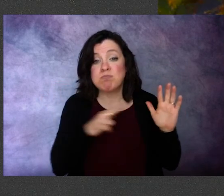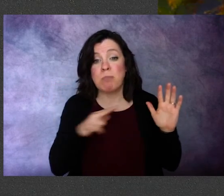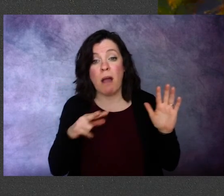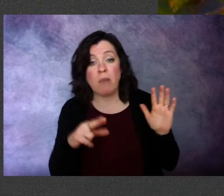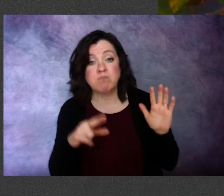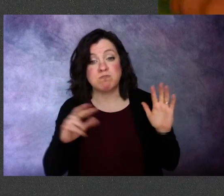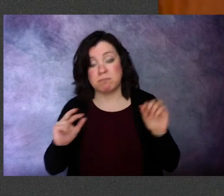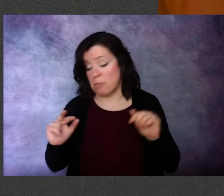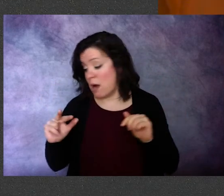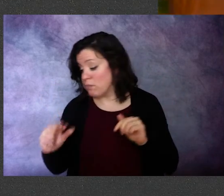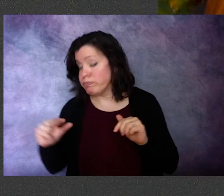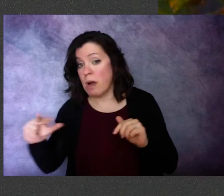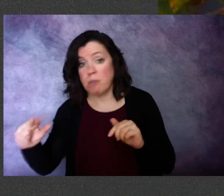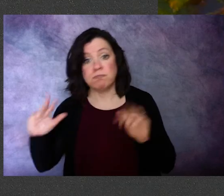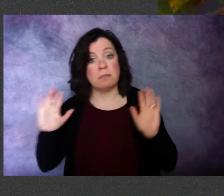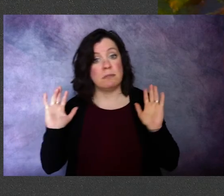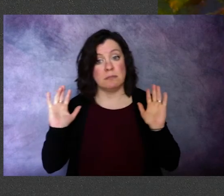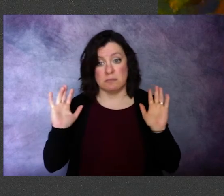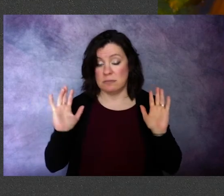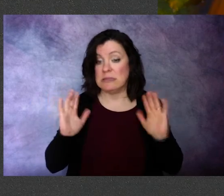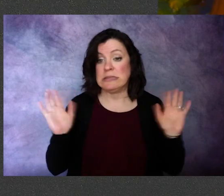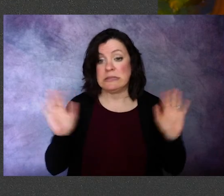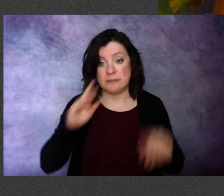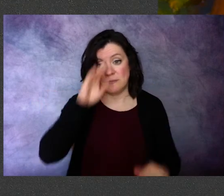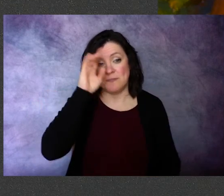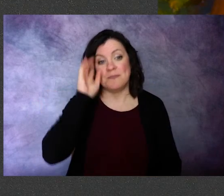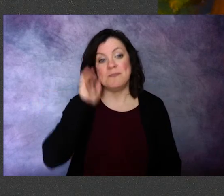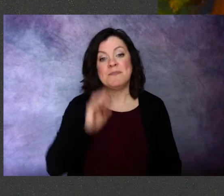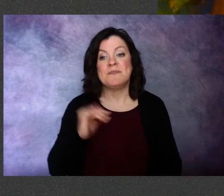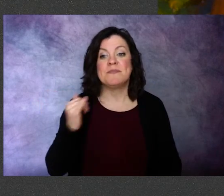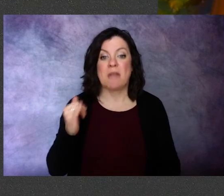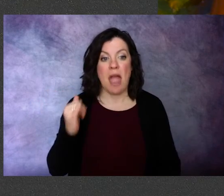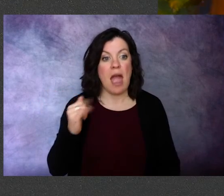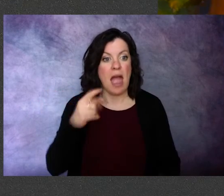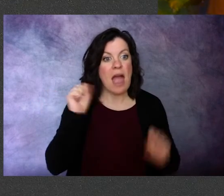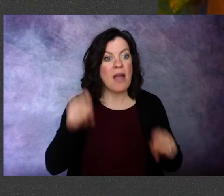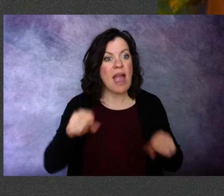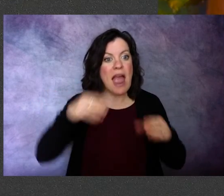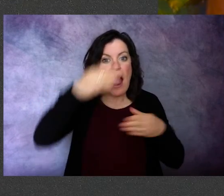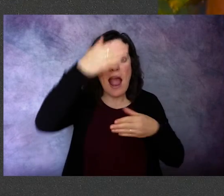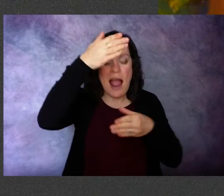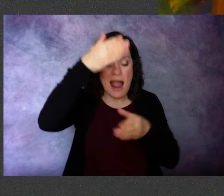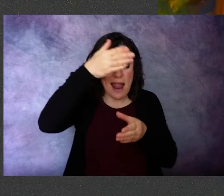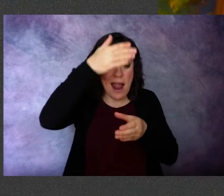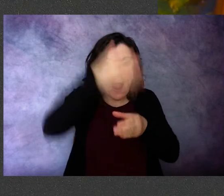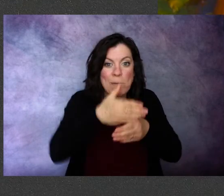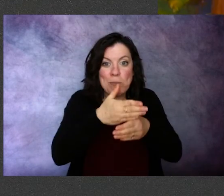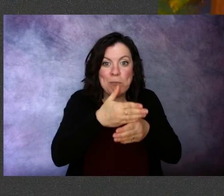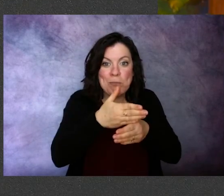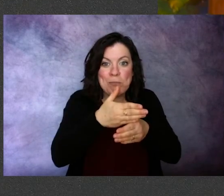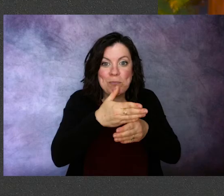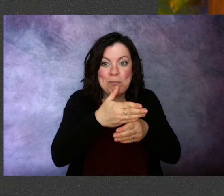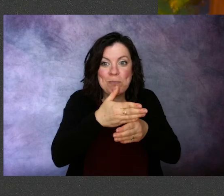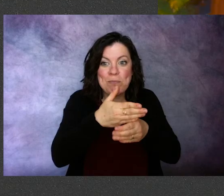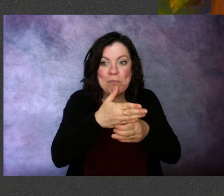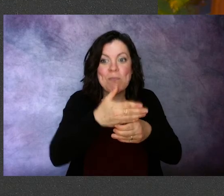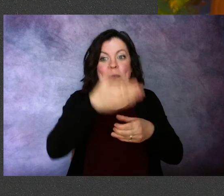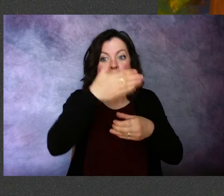Now let's put our dinosaur together. We're going to slide our plate